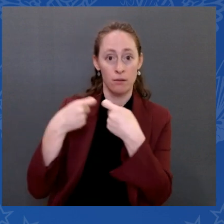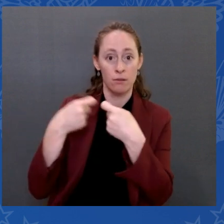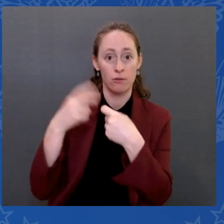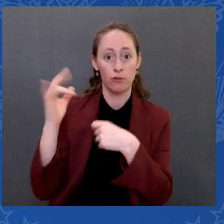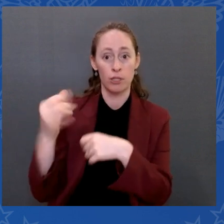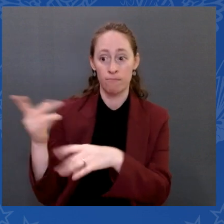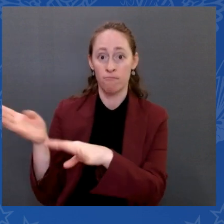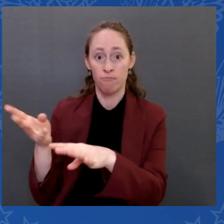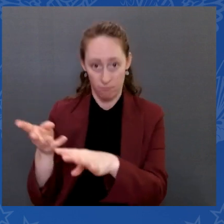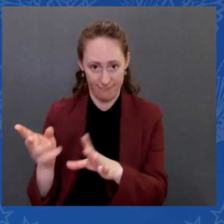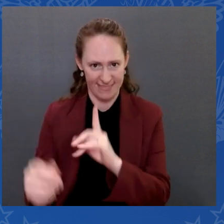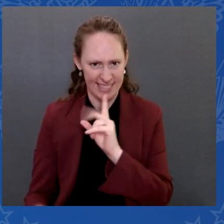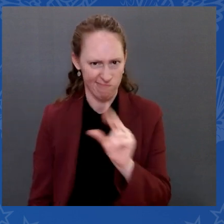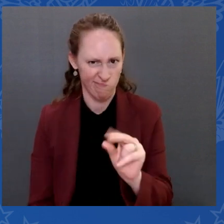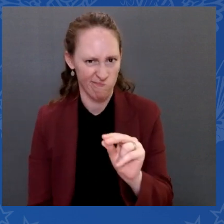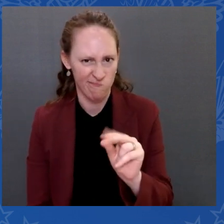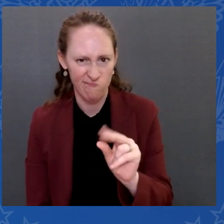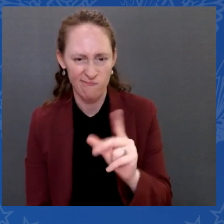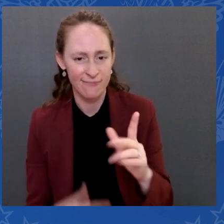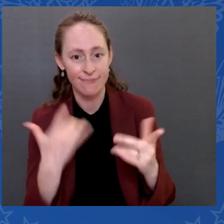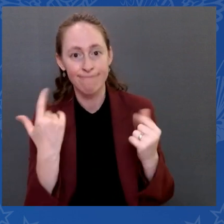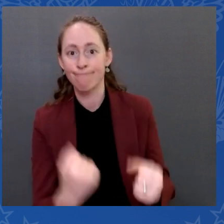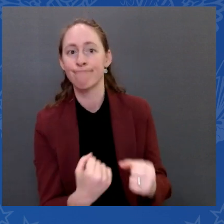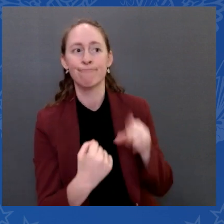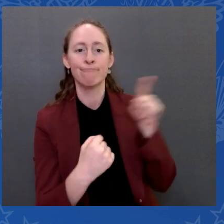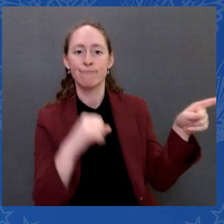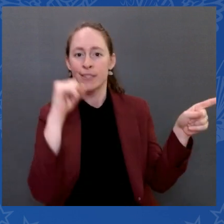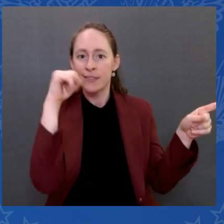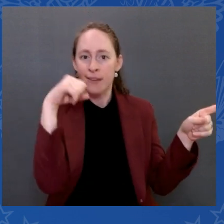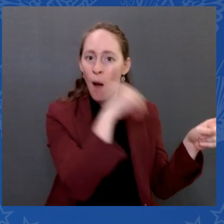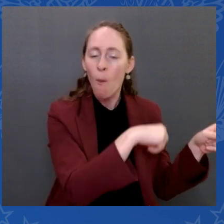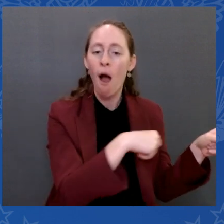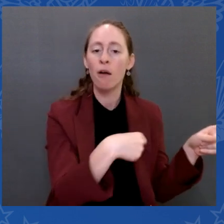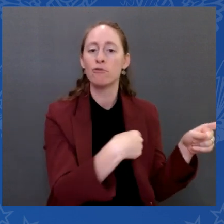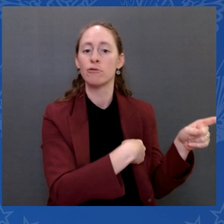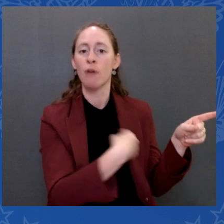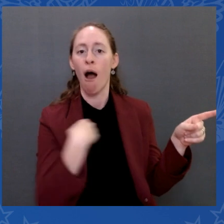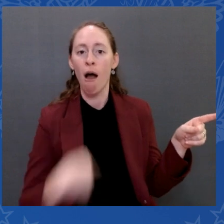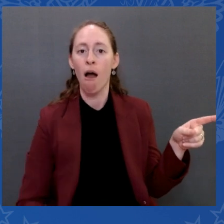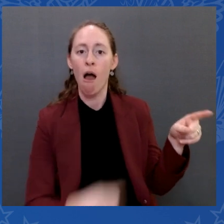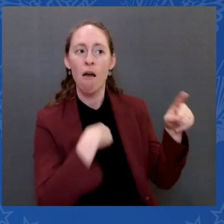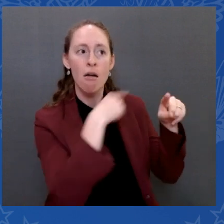including in defense industry, is fragile. You know, should China decide to withhold its production